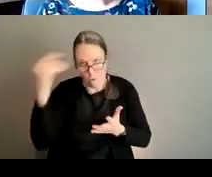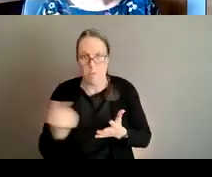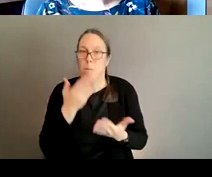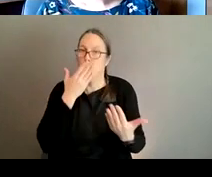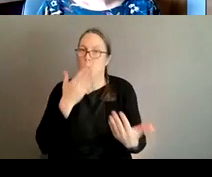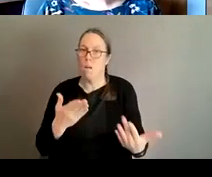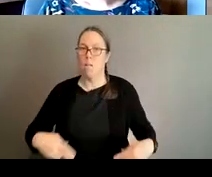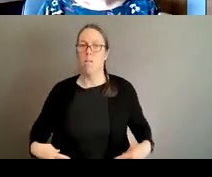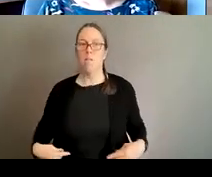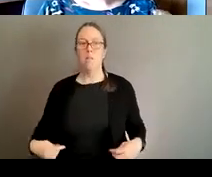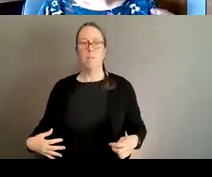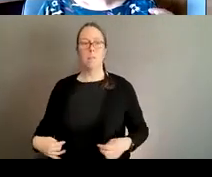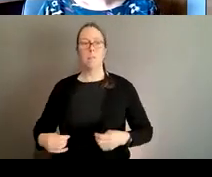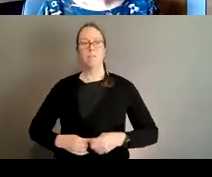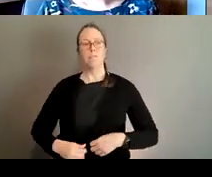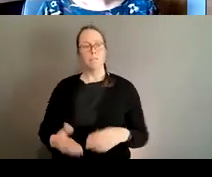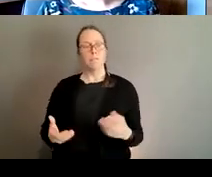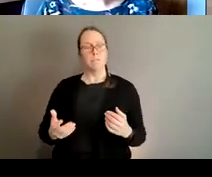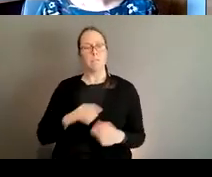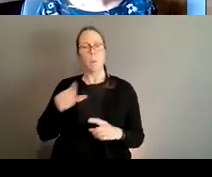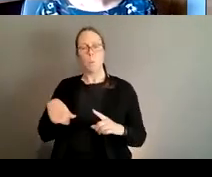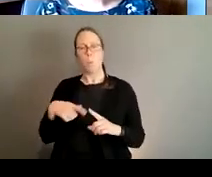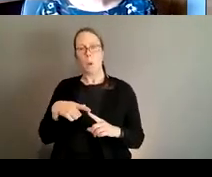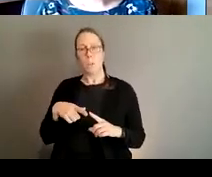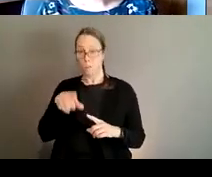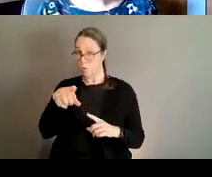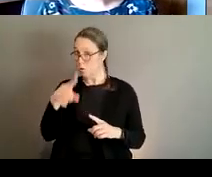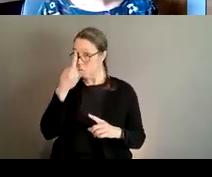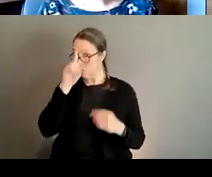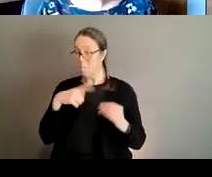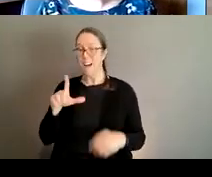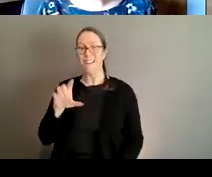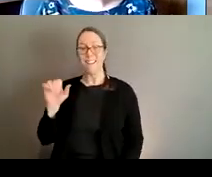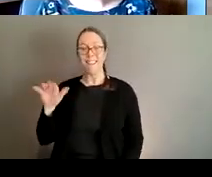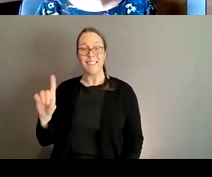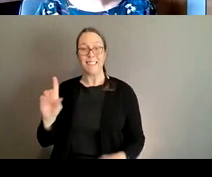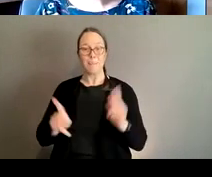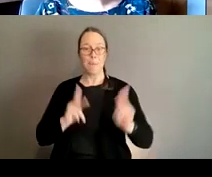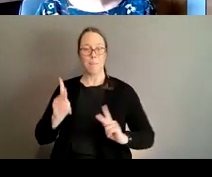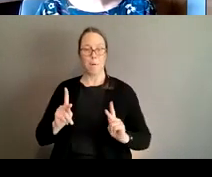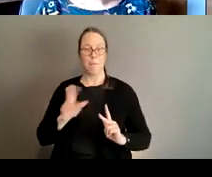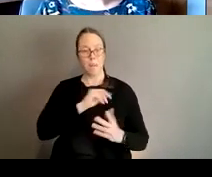So when we think about LEAD people -- and these are the people you are going to present to -